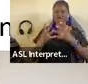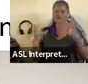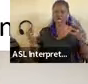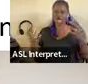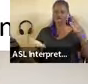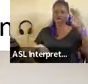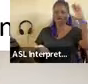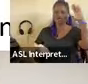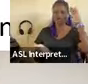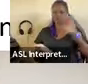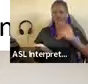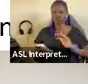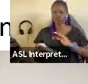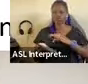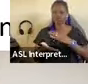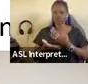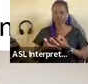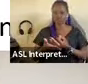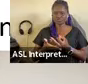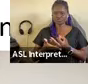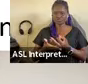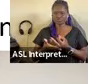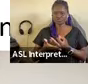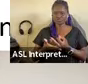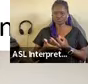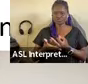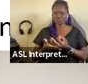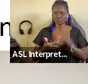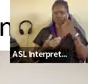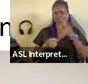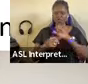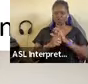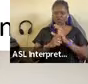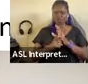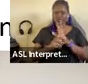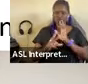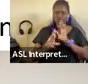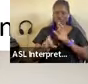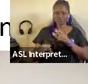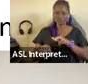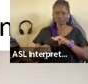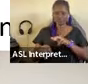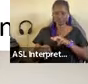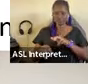the state and federal government for our covered response. And so as the funding constricts and